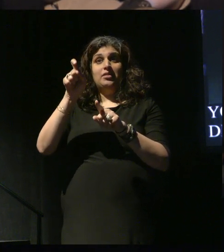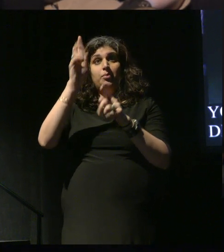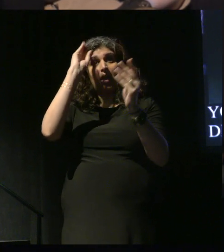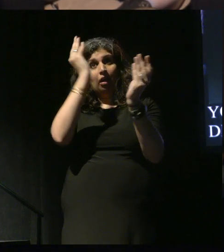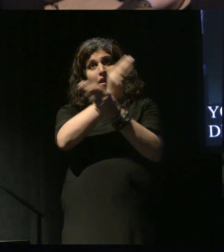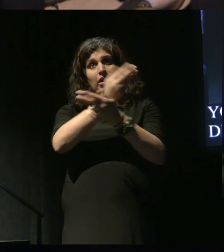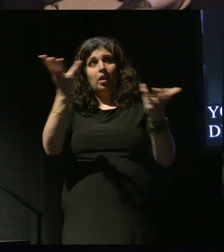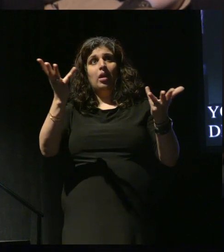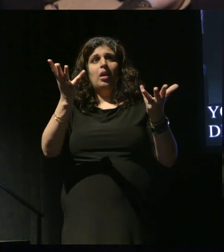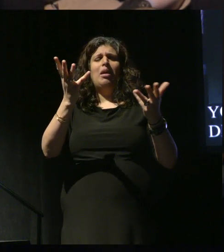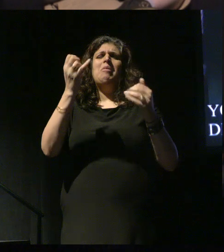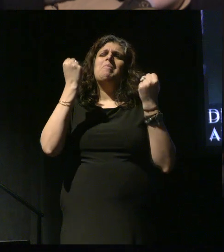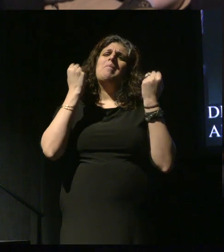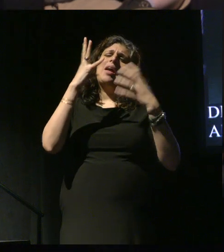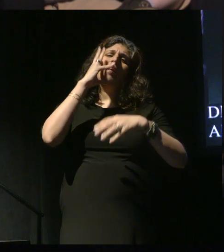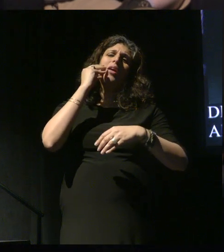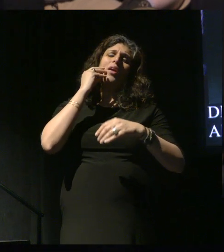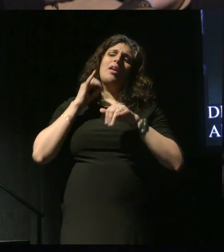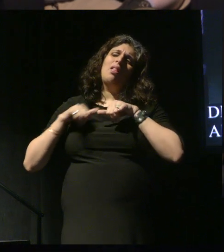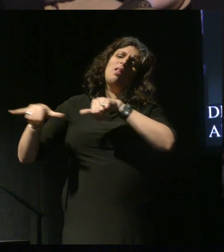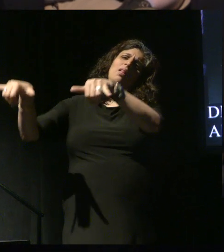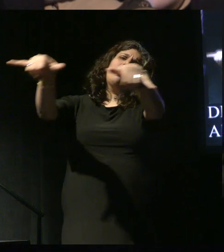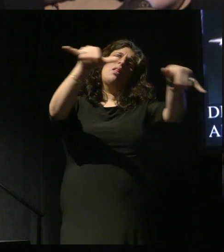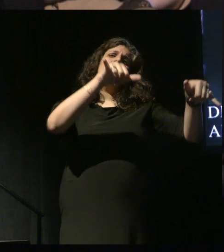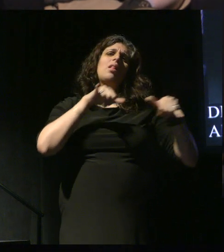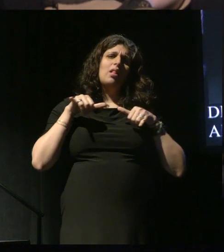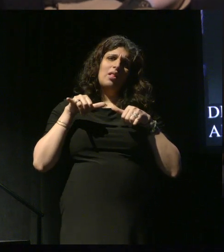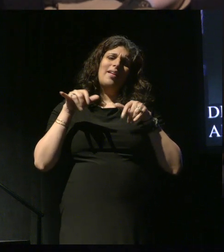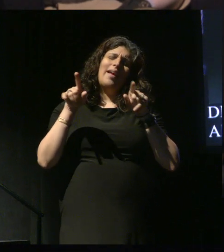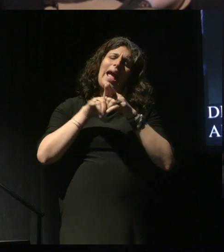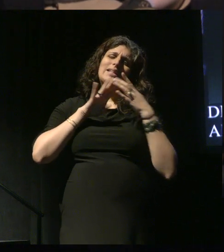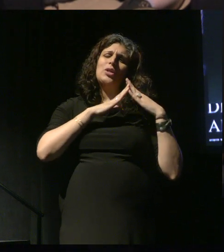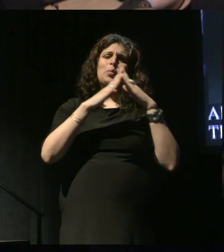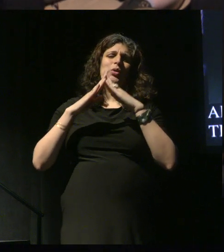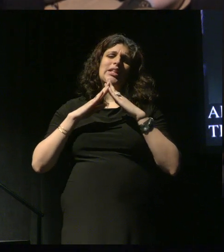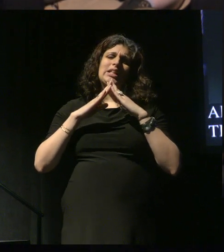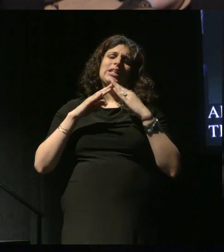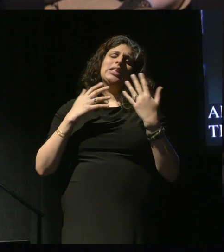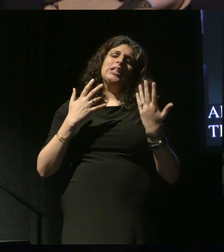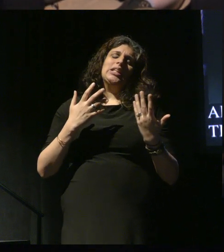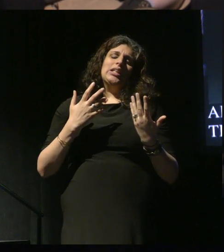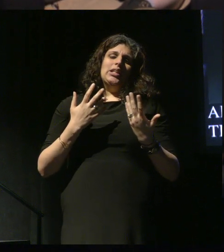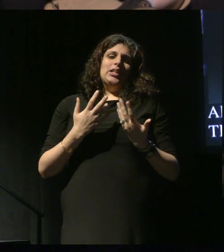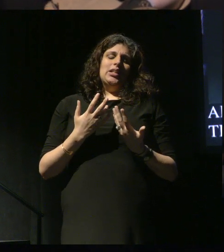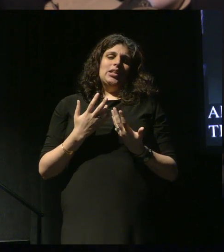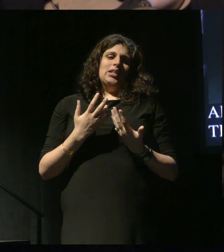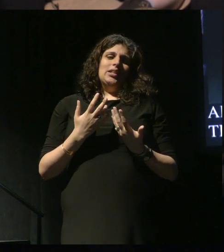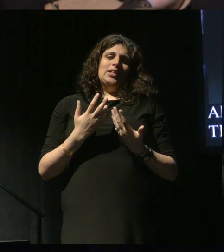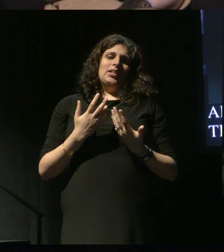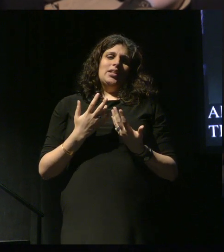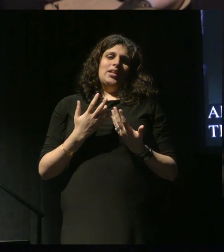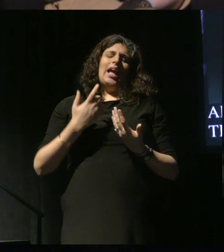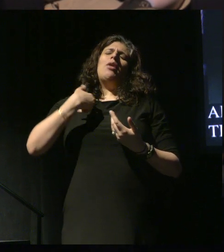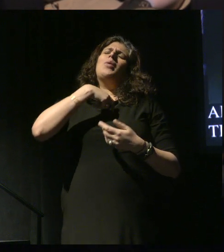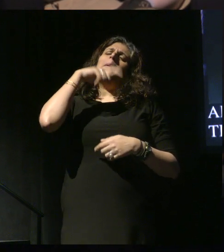so many experiences that we have in common. Mm. - As a community, and that, you know and that we have to both,